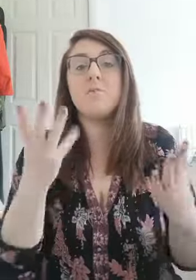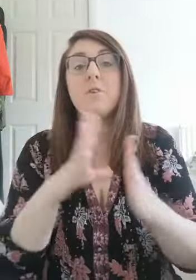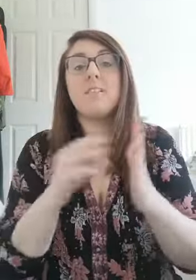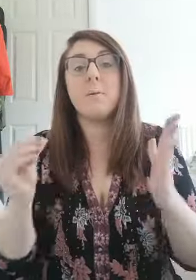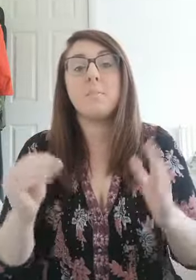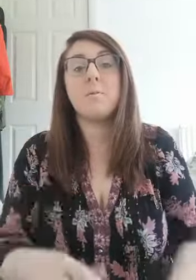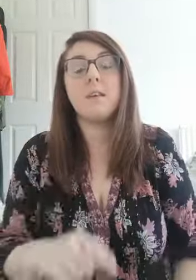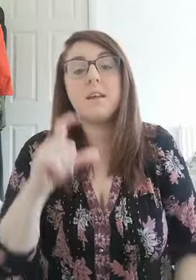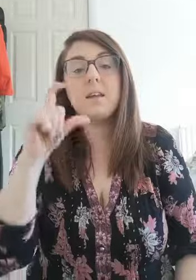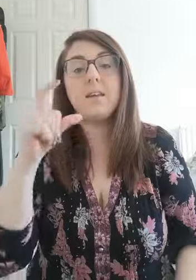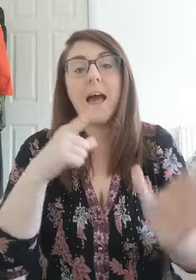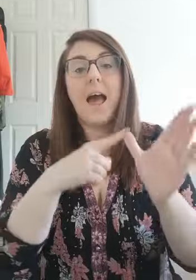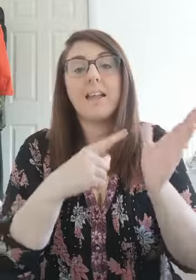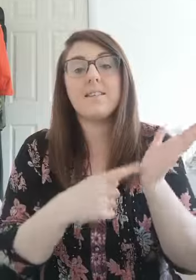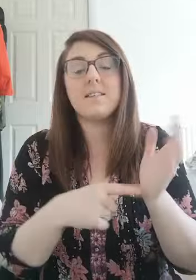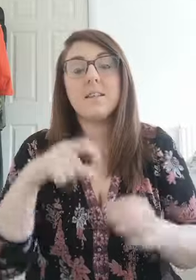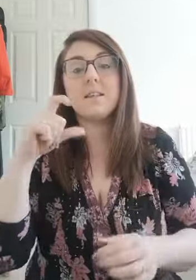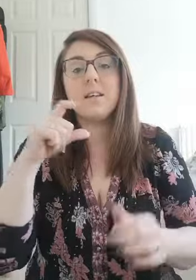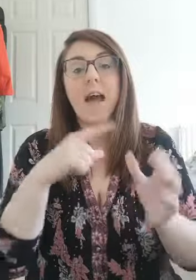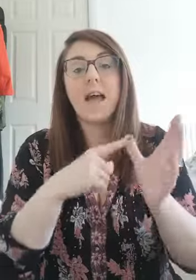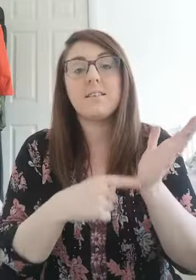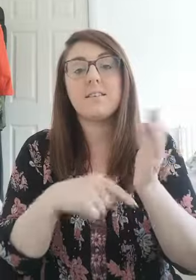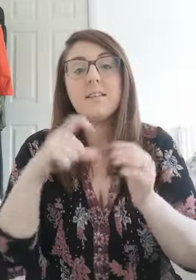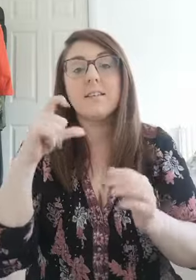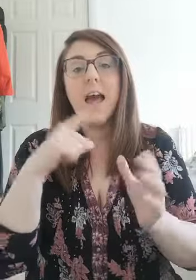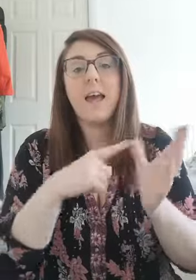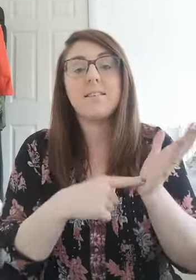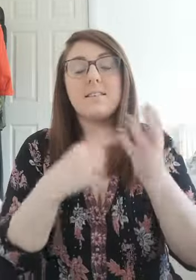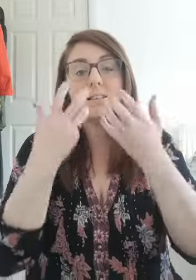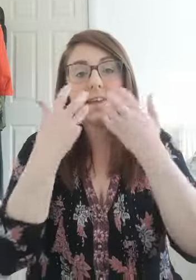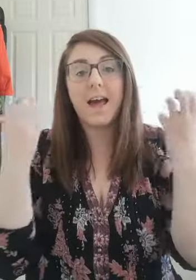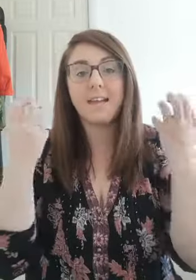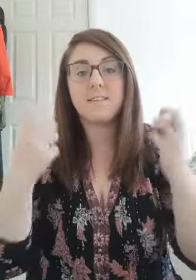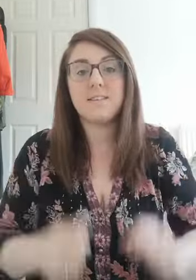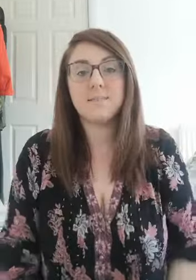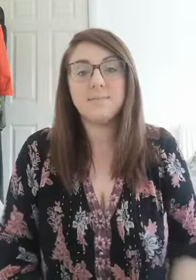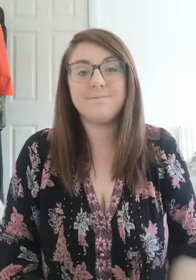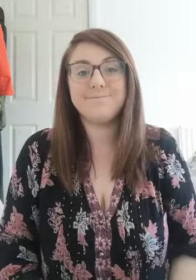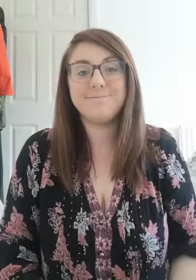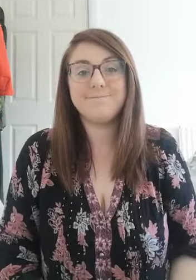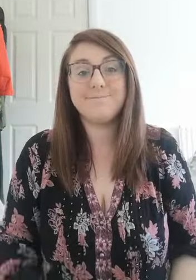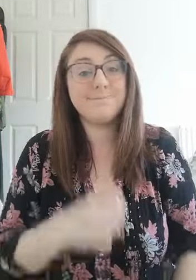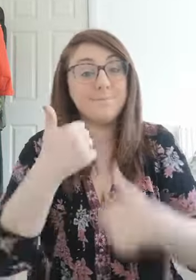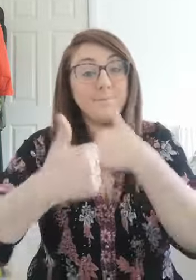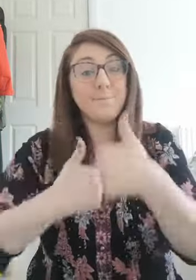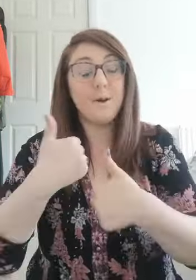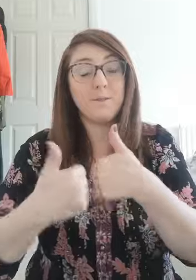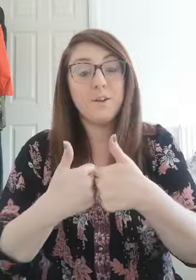For example c a t cat Well done!